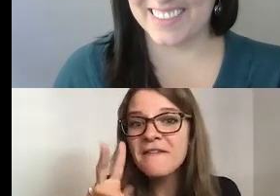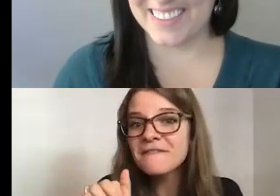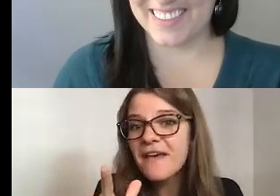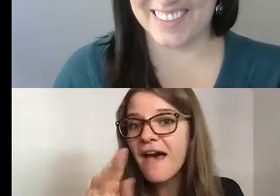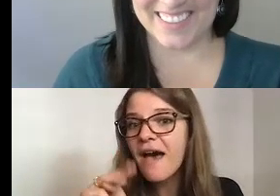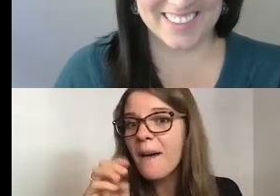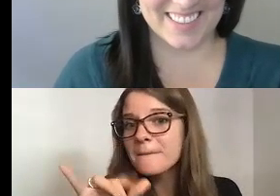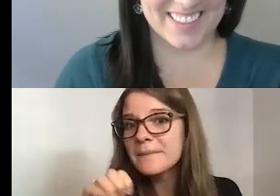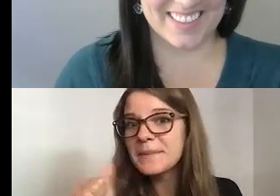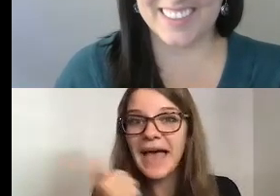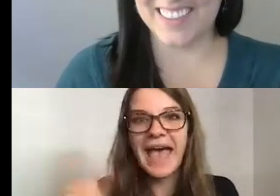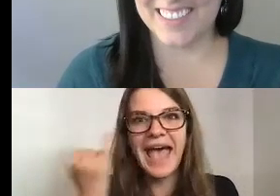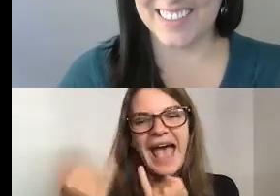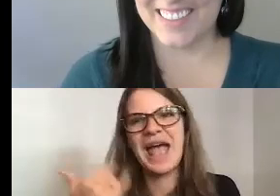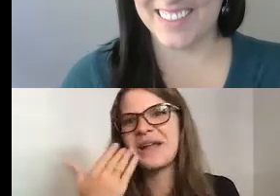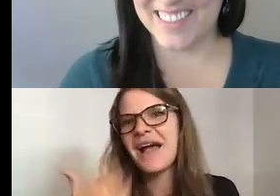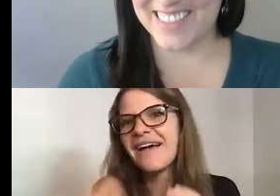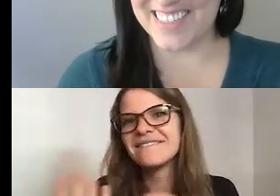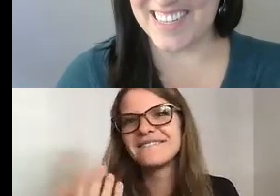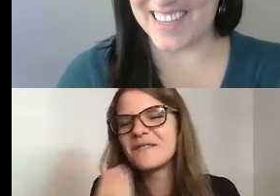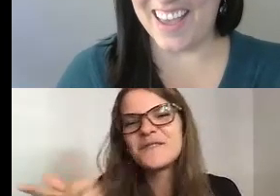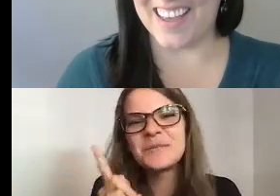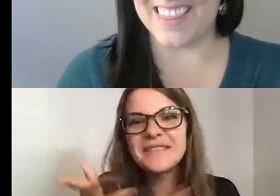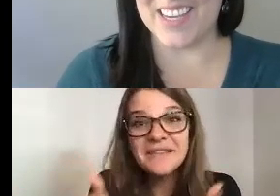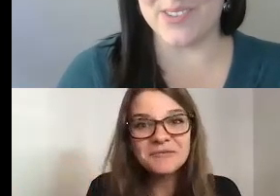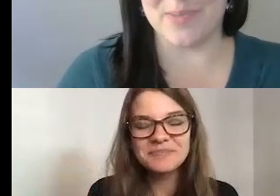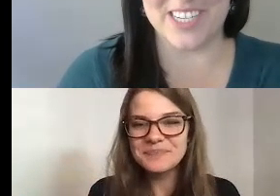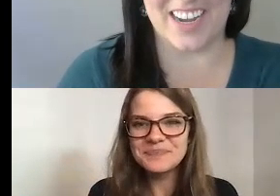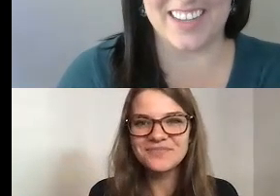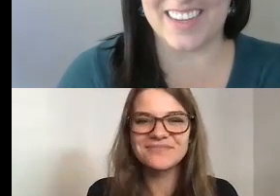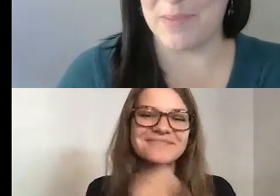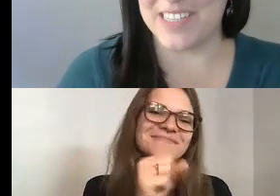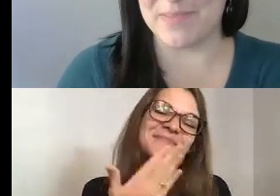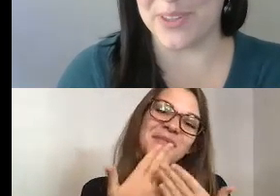ideas I know we have like just a couple minutes Val: yeah thank you so much Ally the comments in both